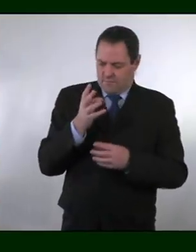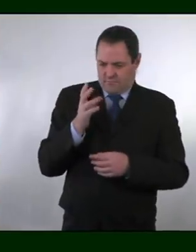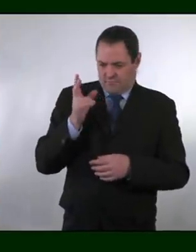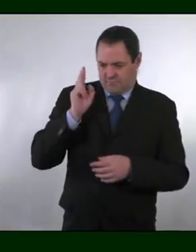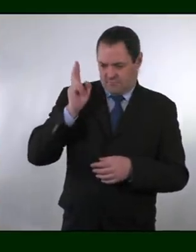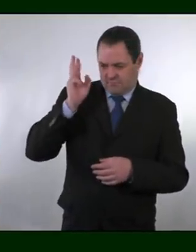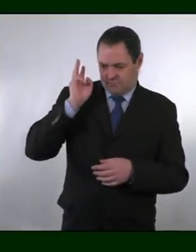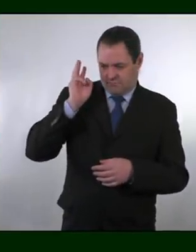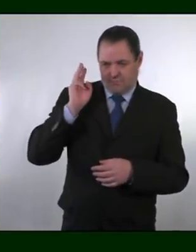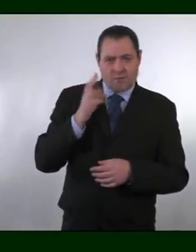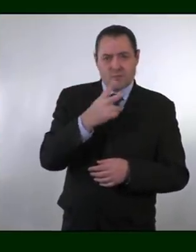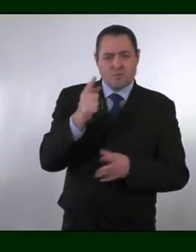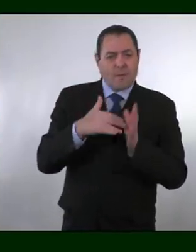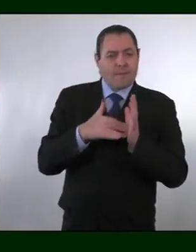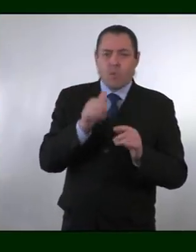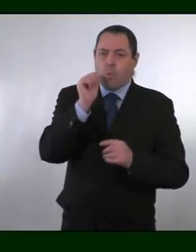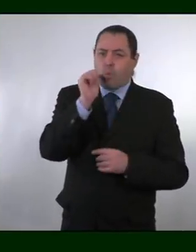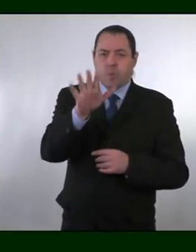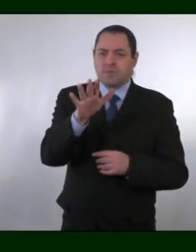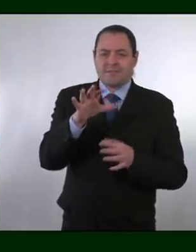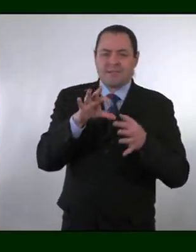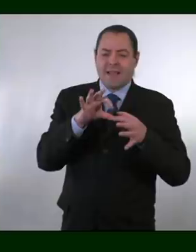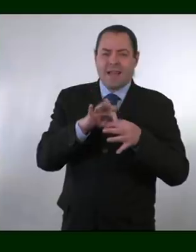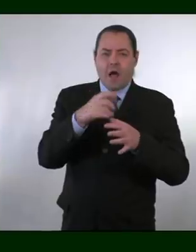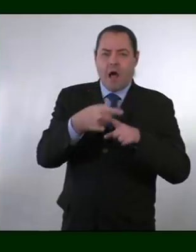for free school meals for kids over half-term. Does the Prime Minister